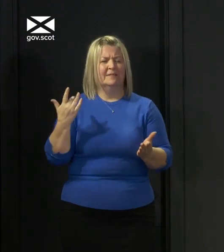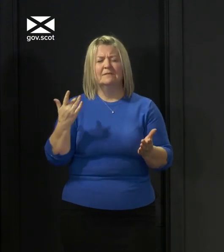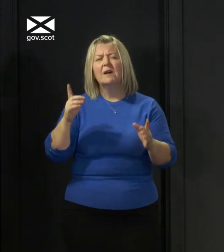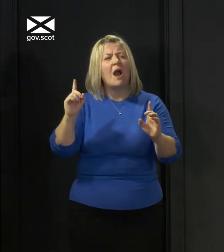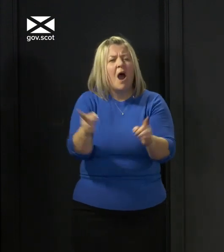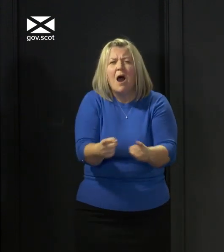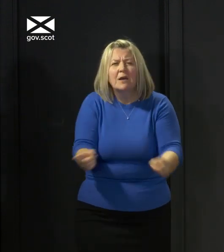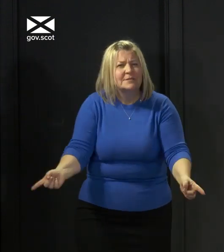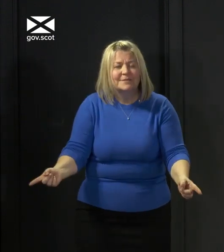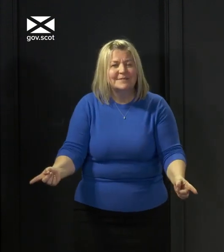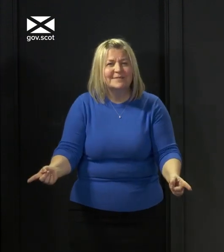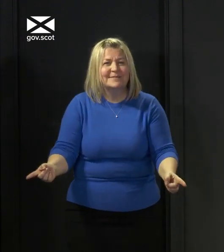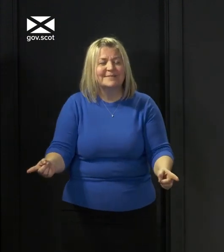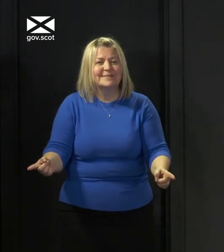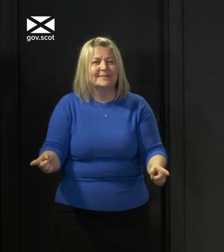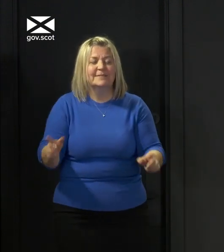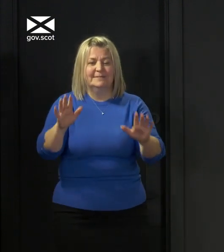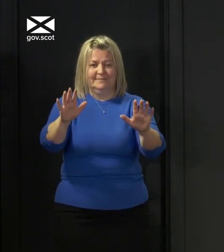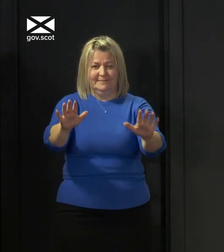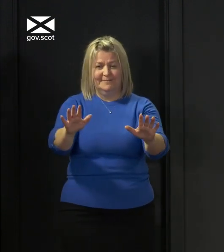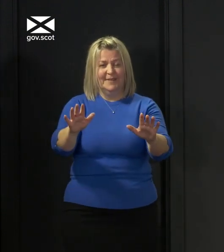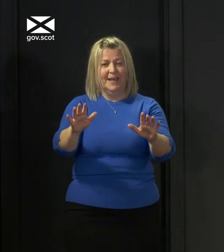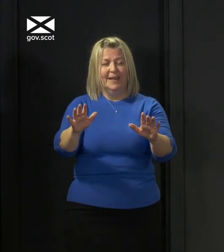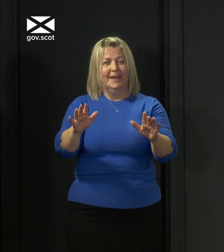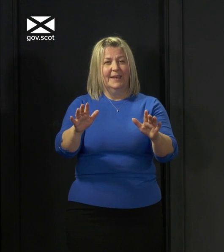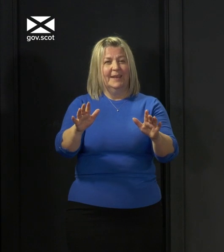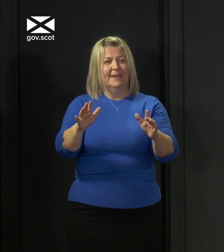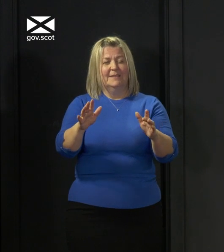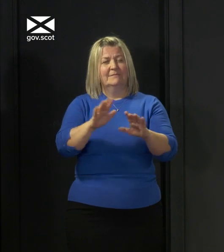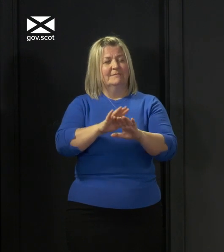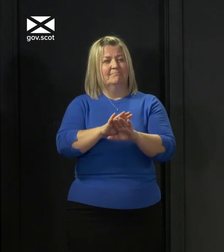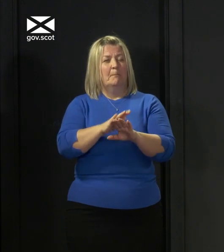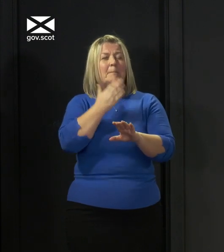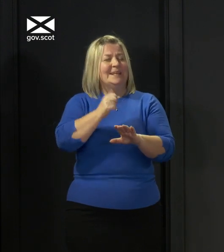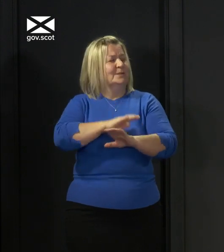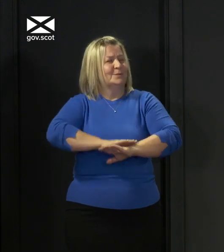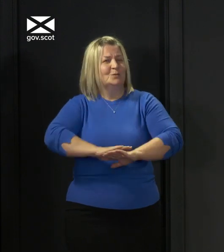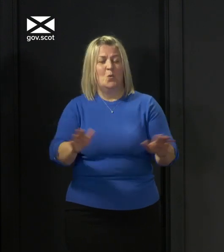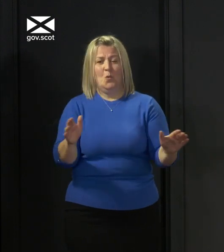that people should not be under the expectation that large-scale mass